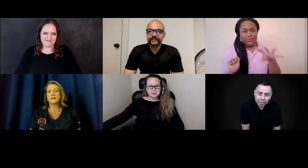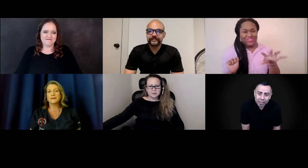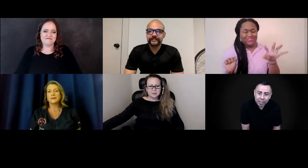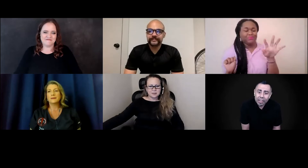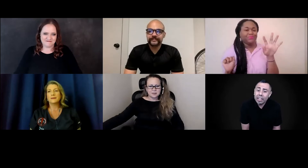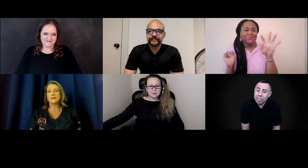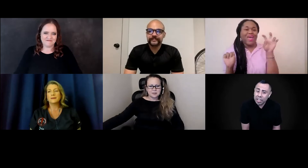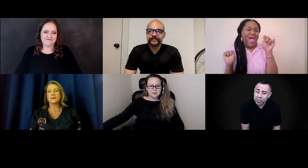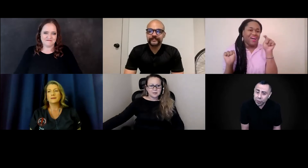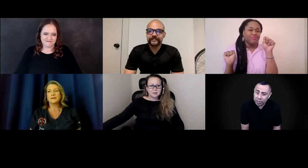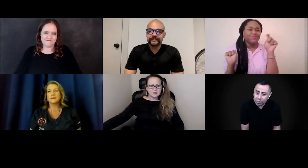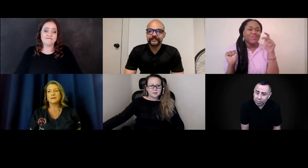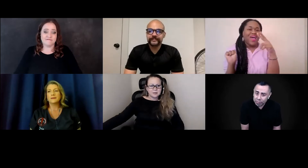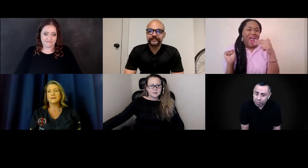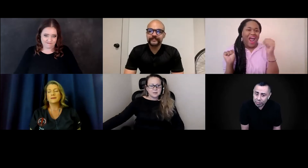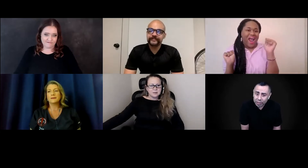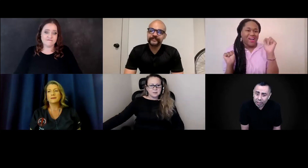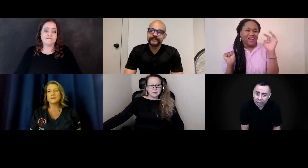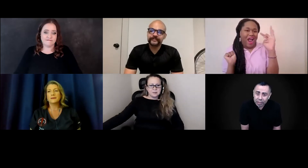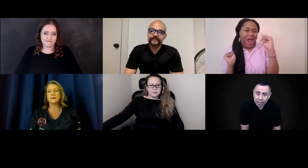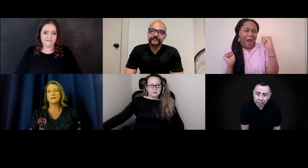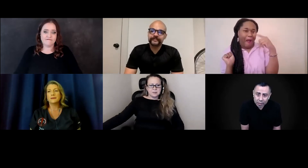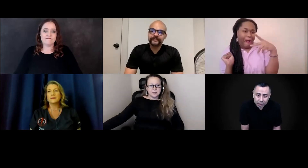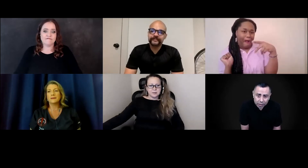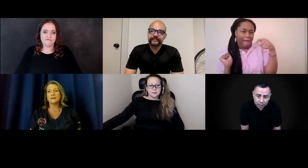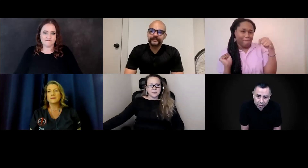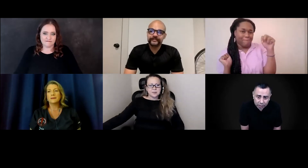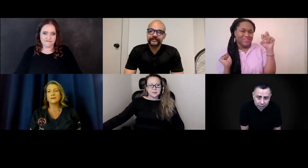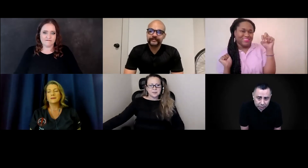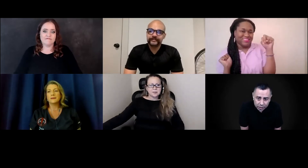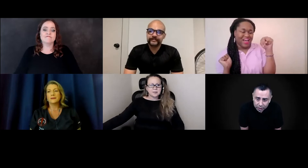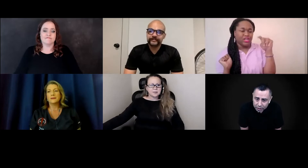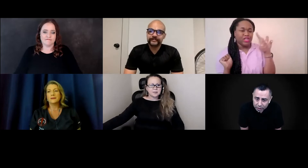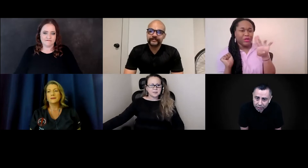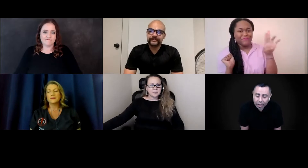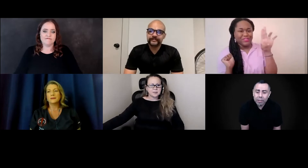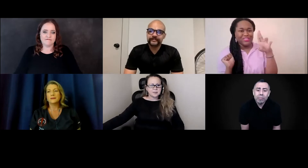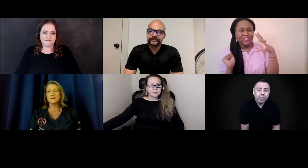And I'm a deaf student.